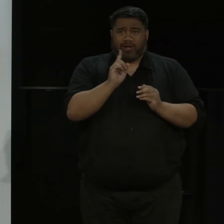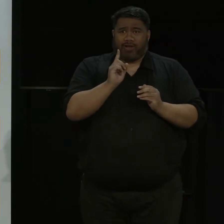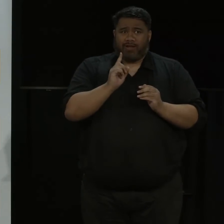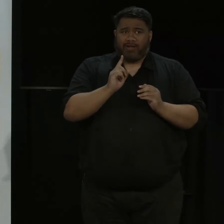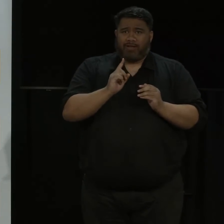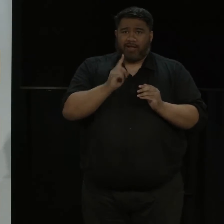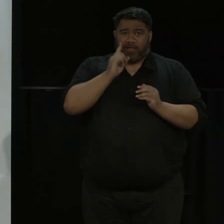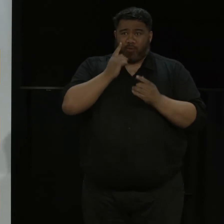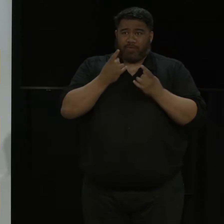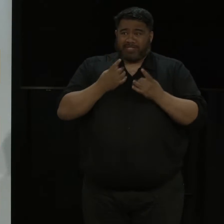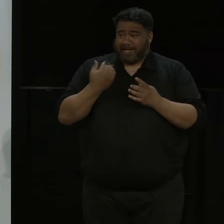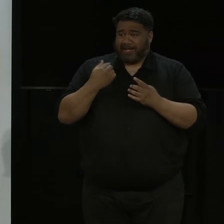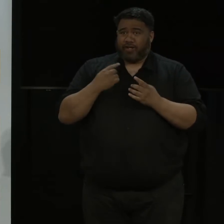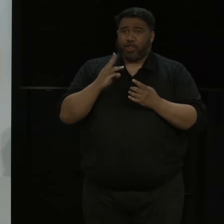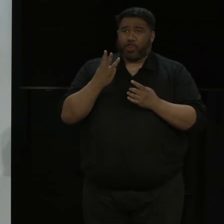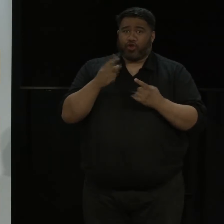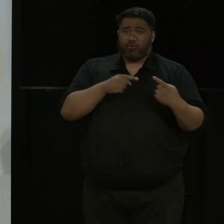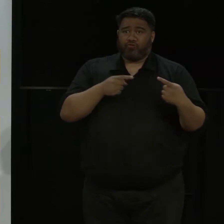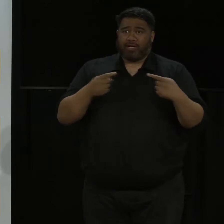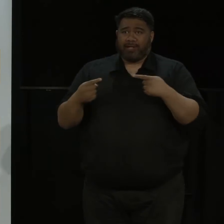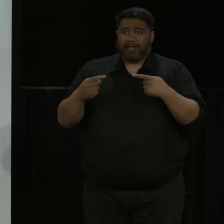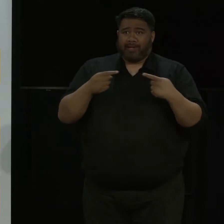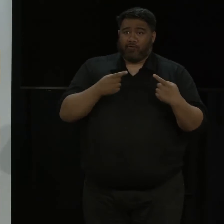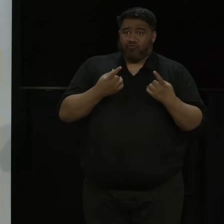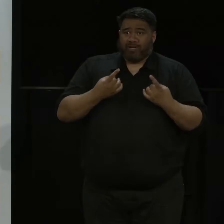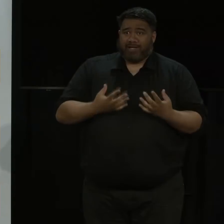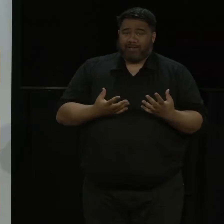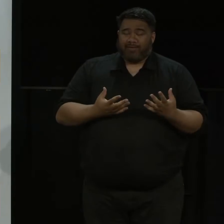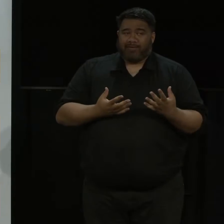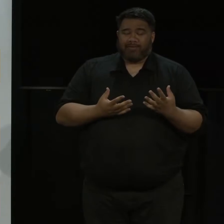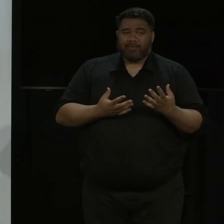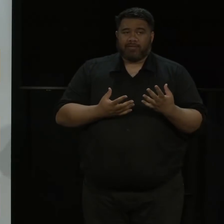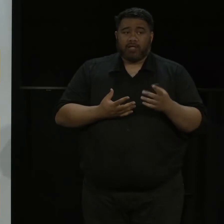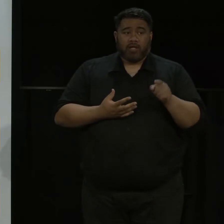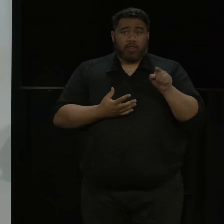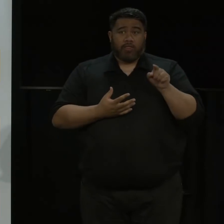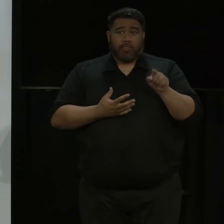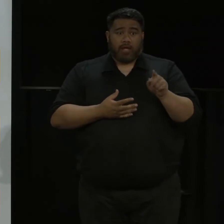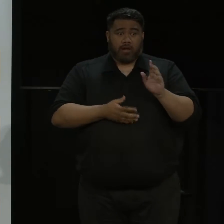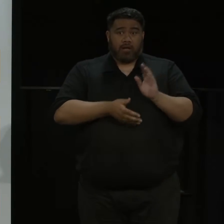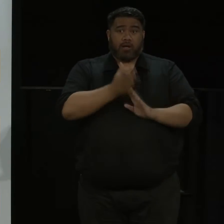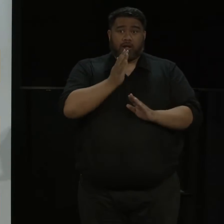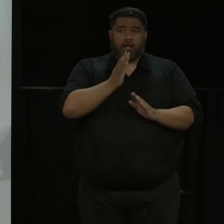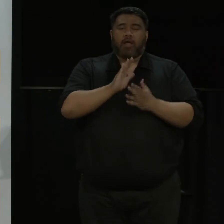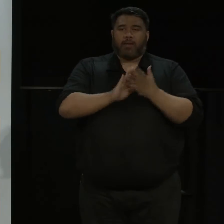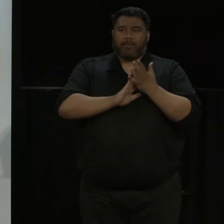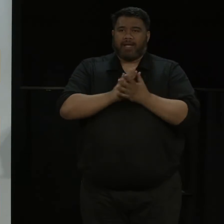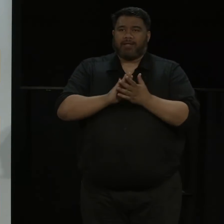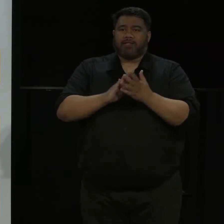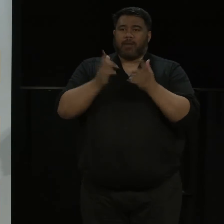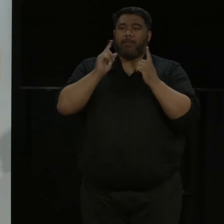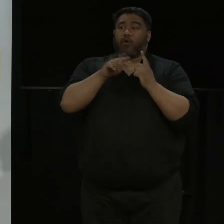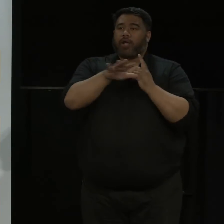instruction into the mandatory?>> A number of different sectors ask the government to make the decision for them. The legal framework we are putting through the house at the moment, I am hoping to have